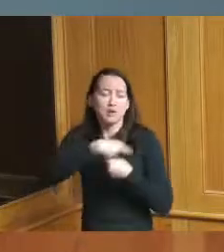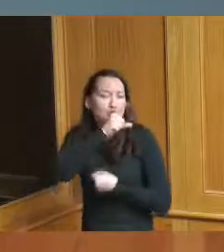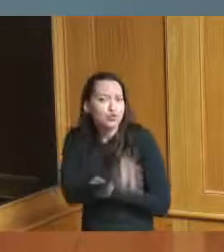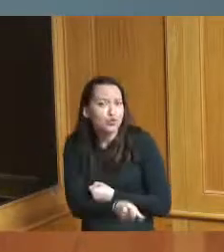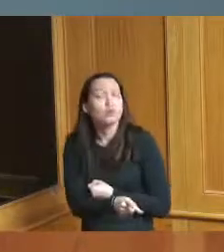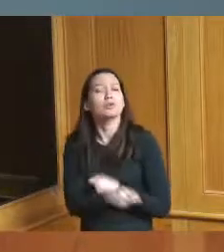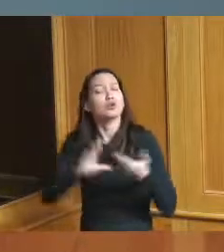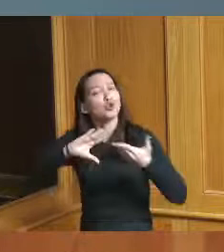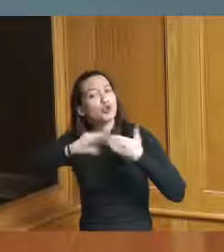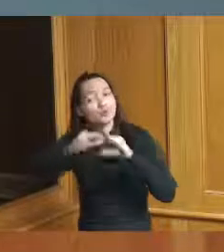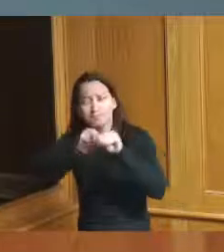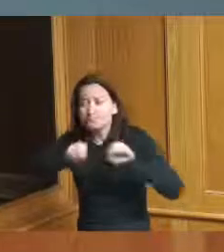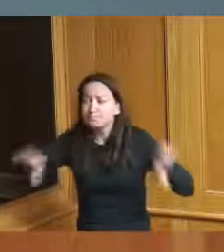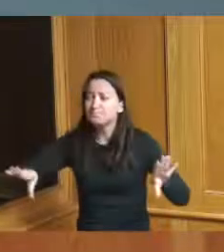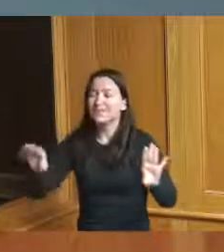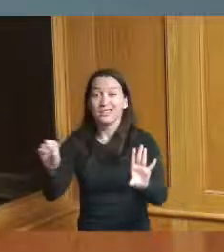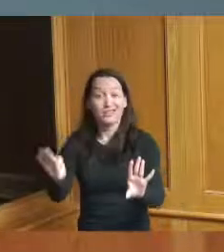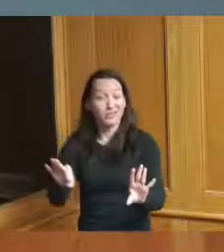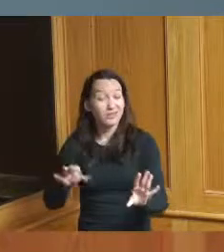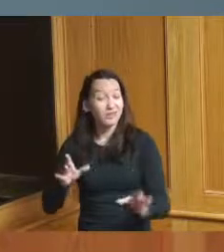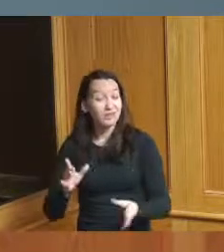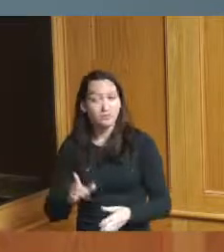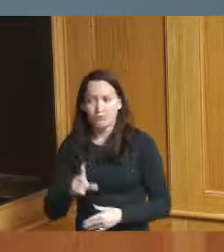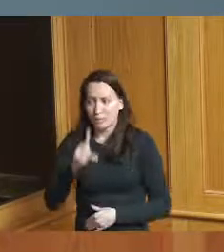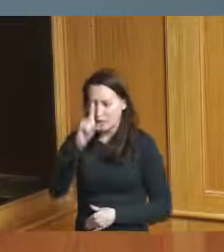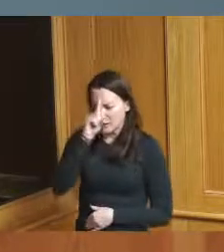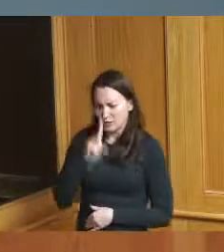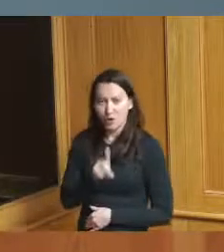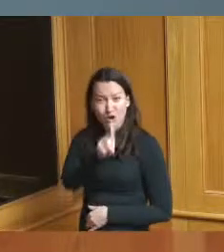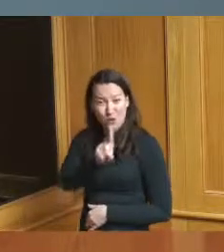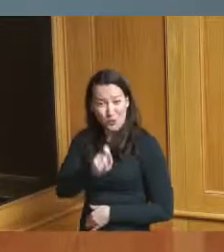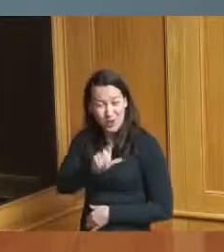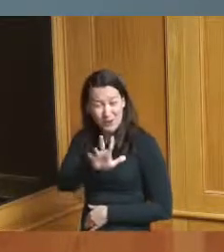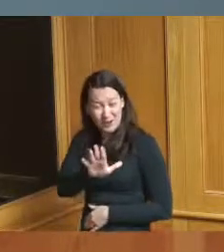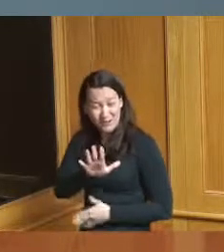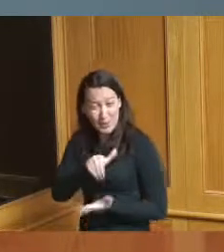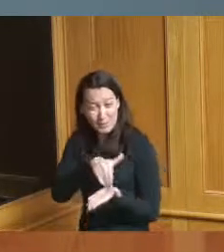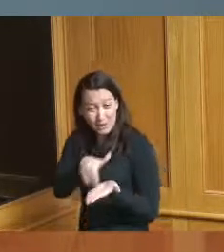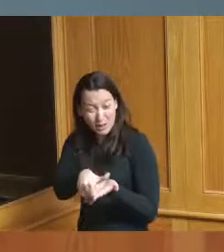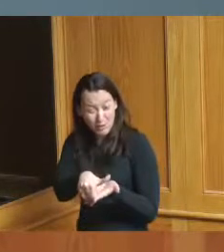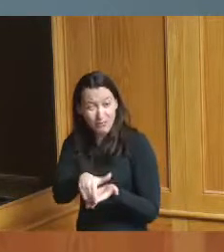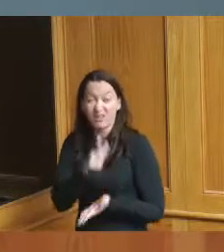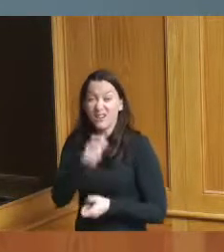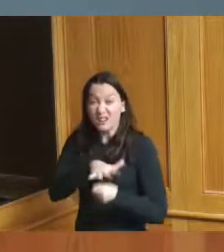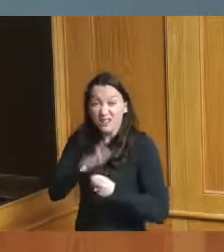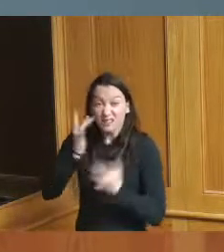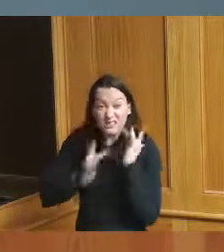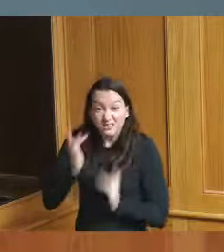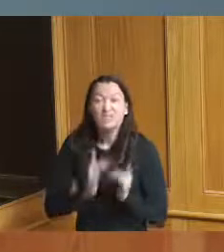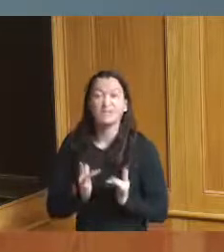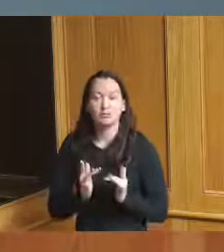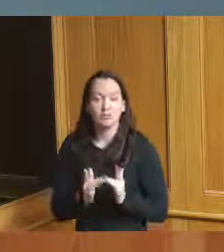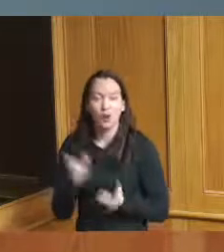community that if at any time we think that that 1.5 million is not enough that we will adjust that